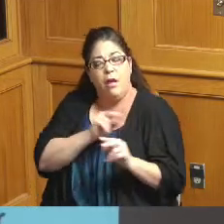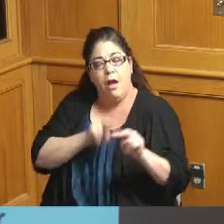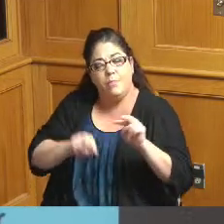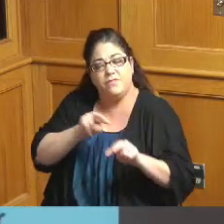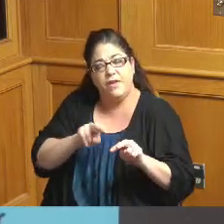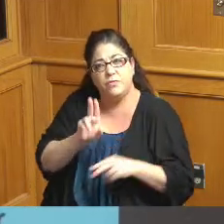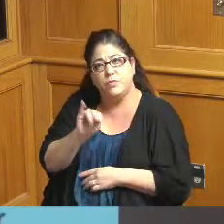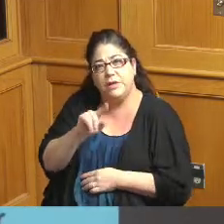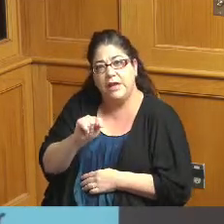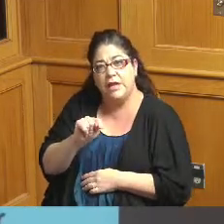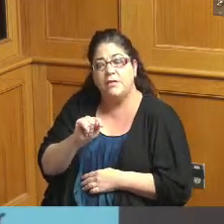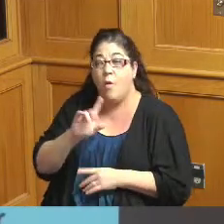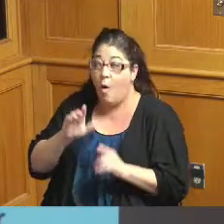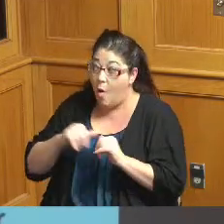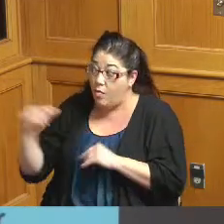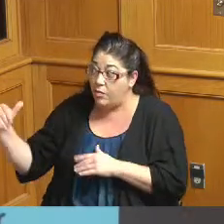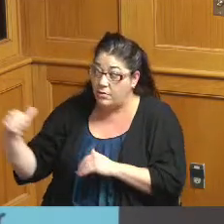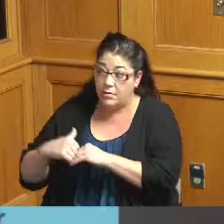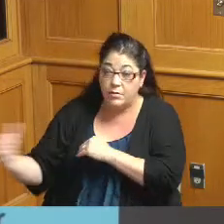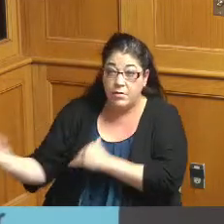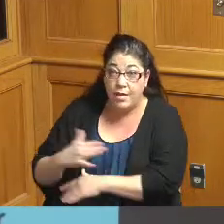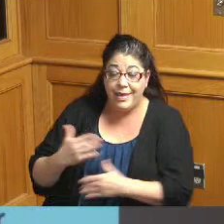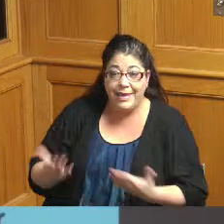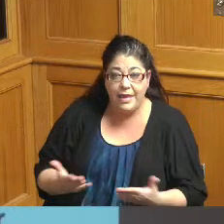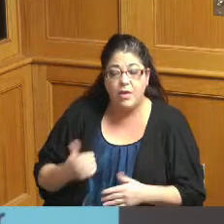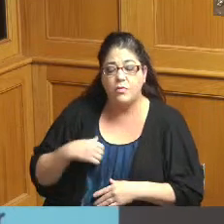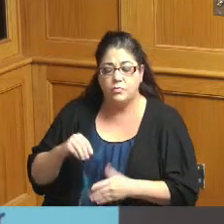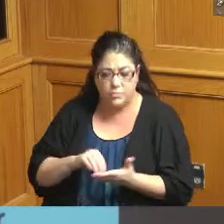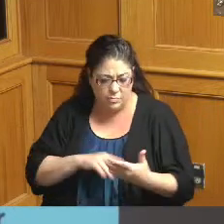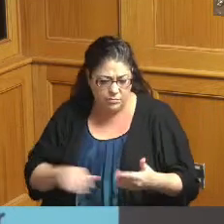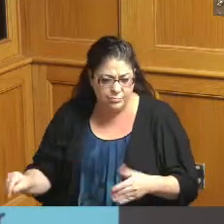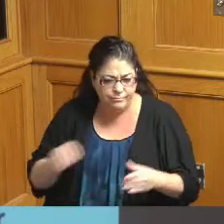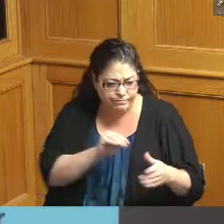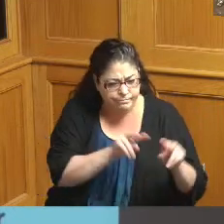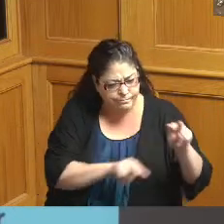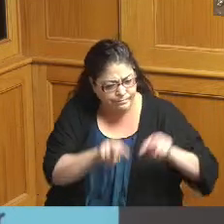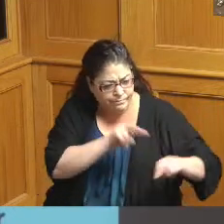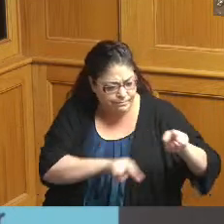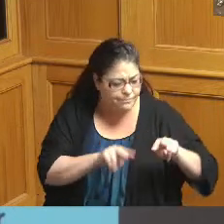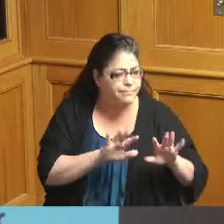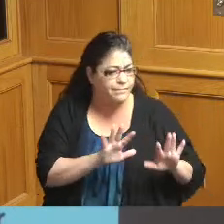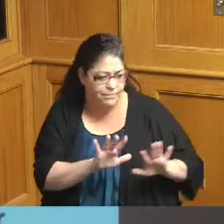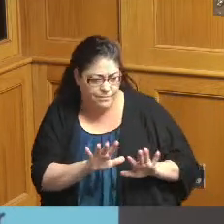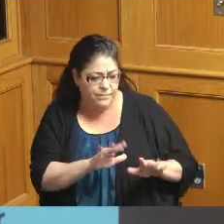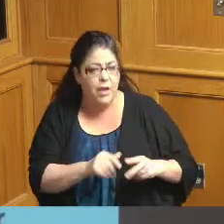our Detention Facility are moved on to a medical observation unit until they receive two tests